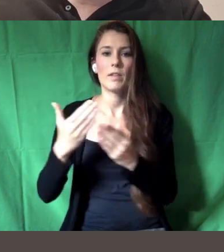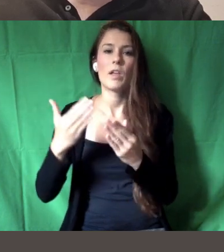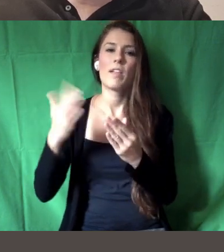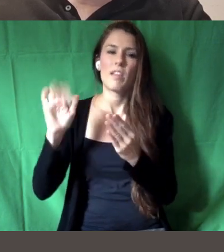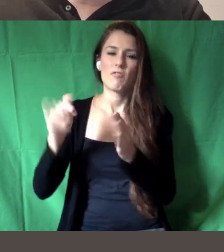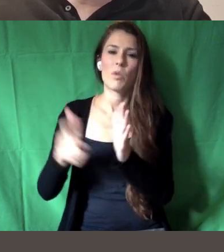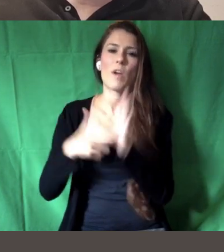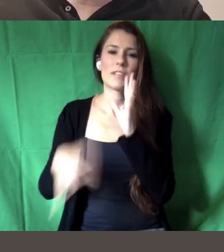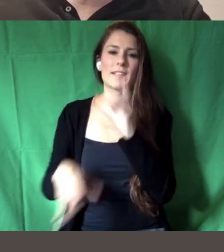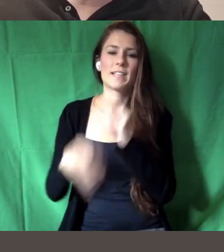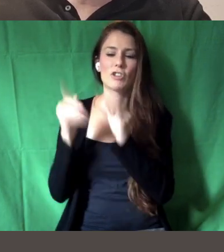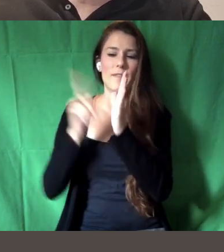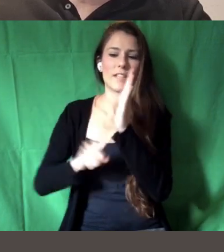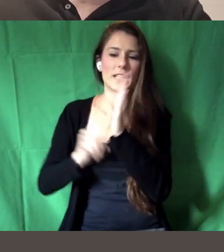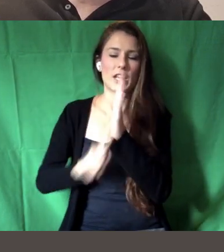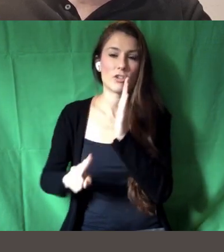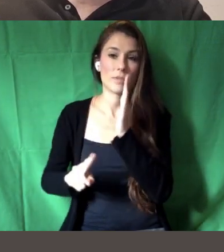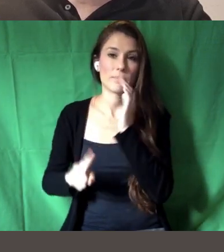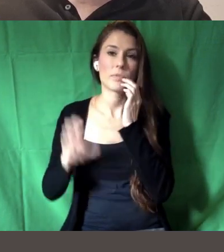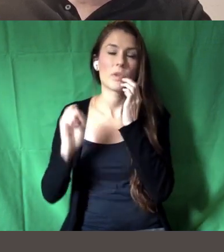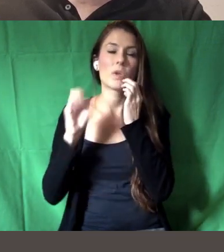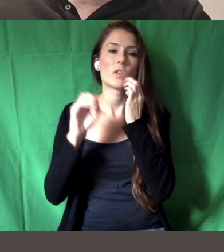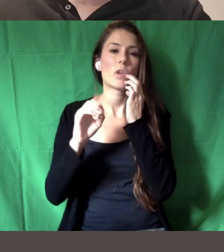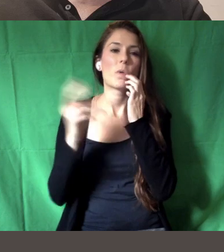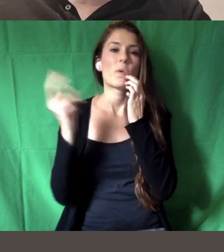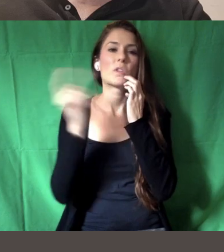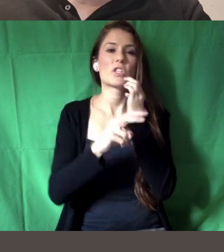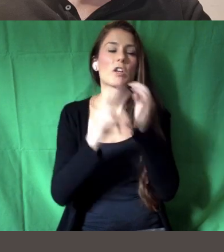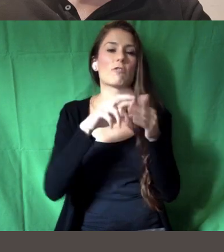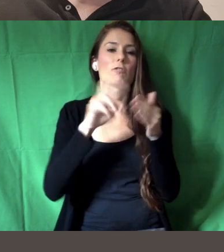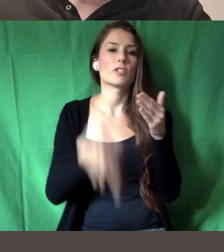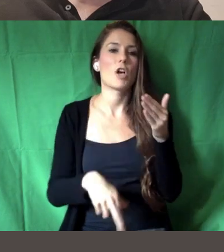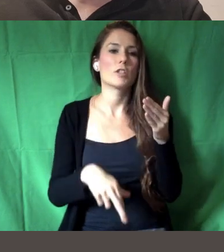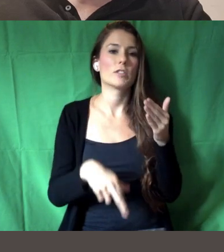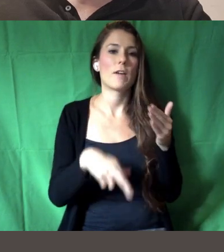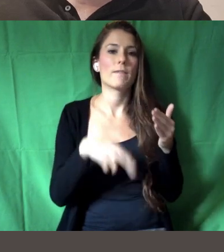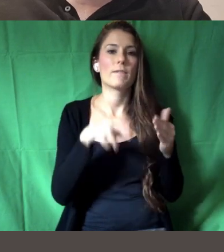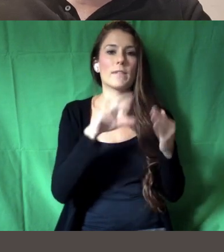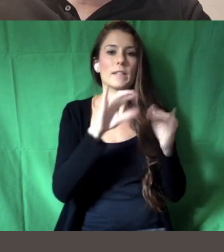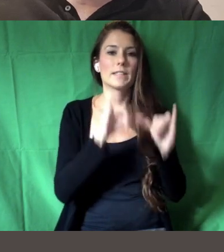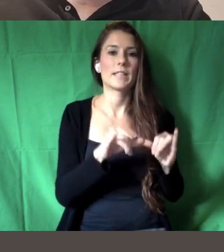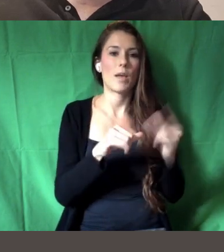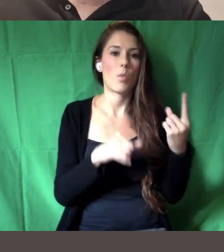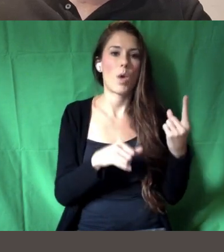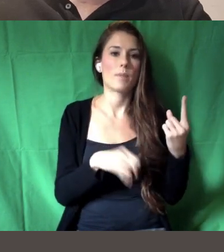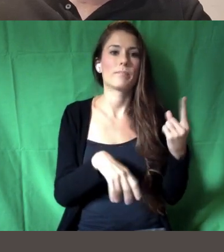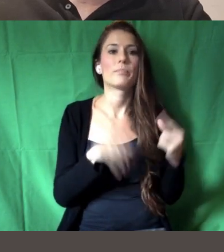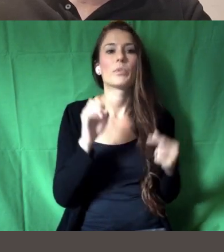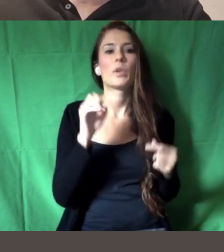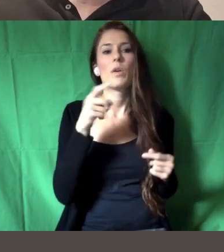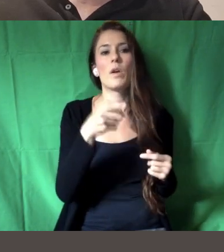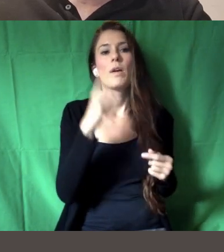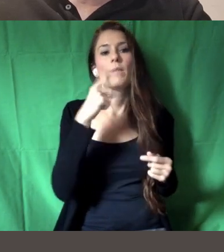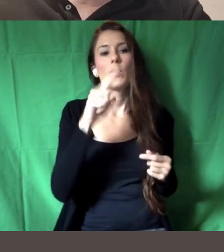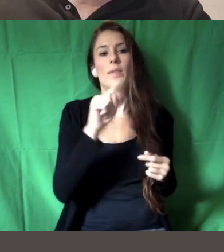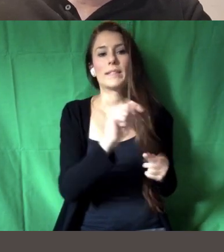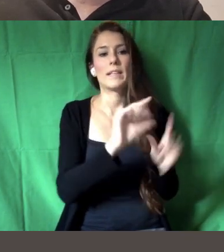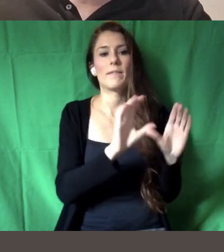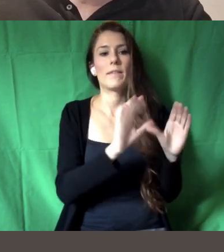investigation. So let's look at results of scale 1 benchmarking. Again, in T family,